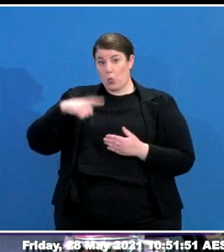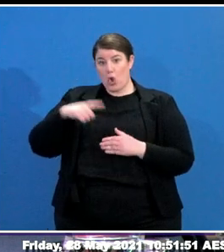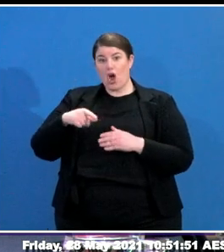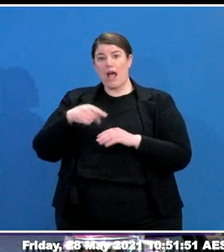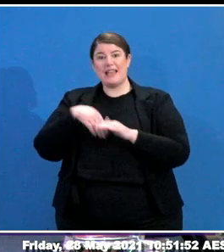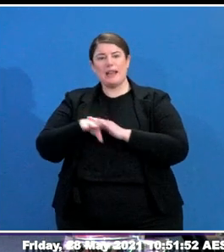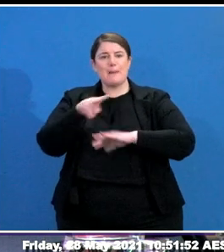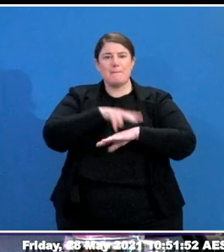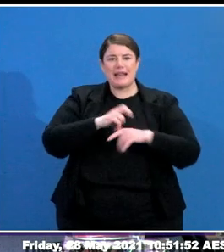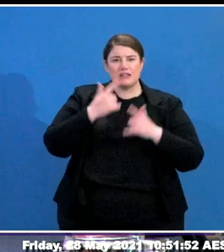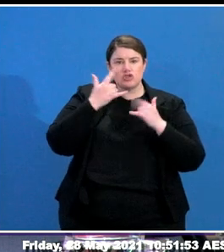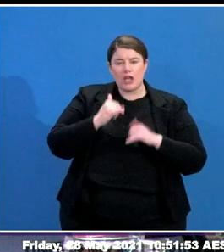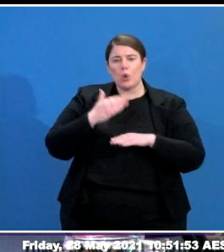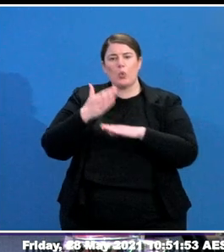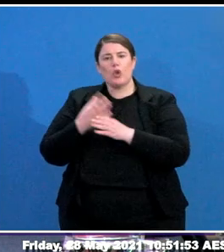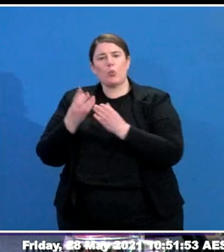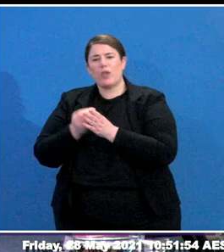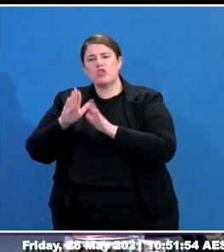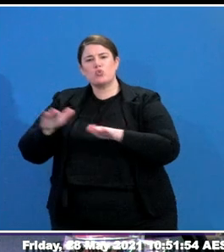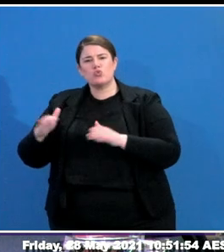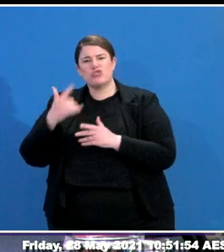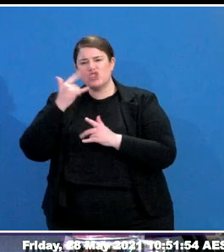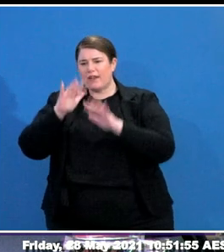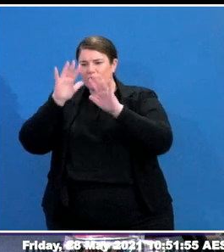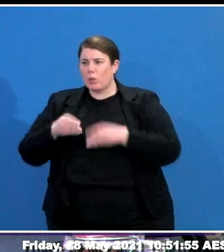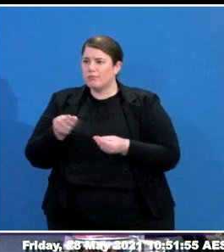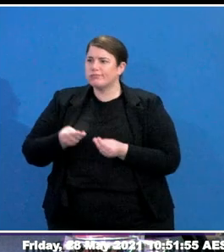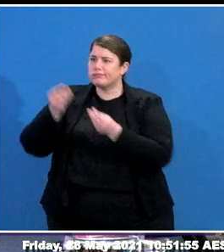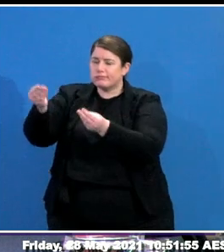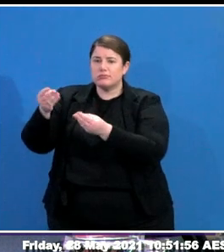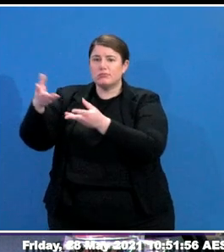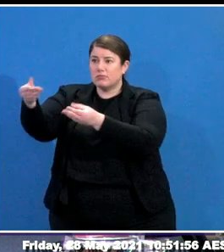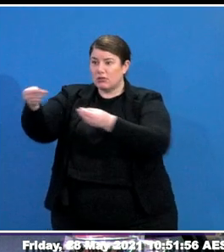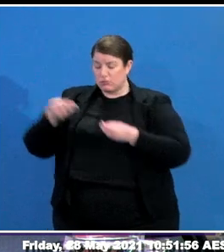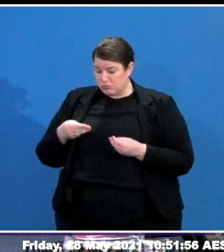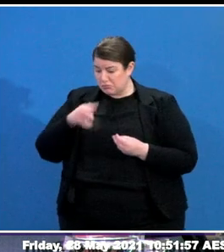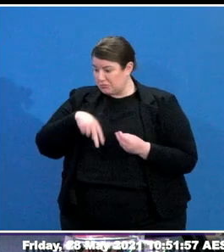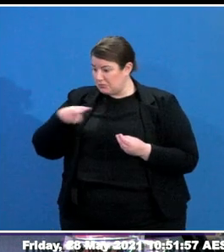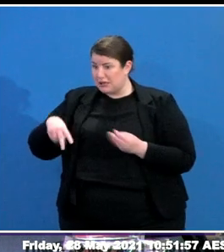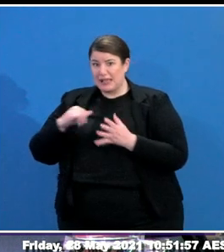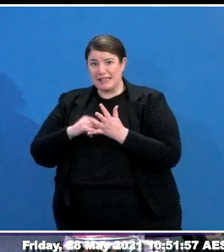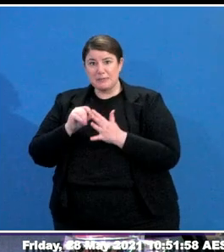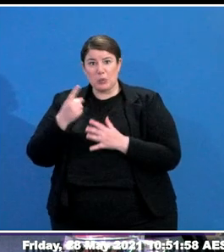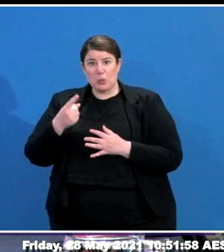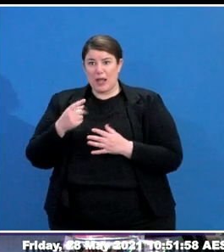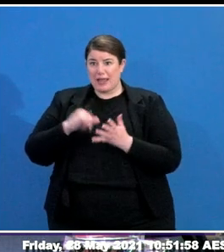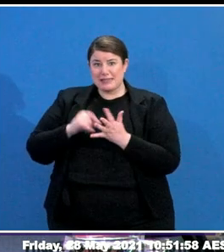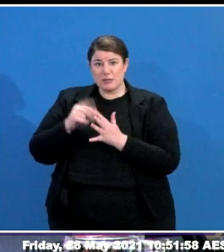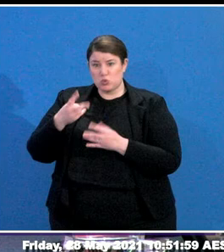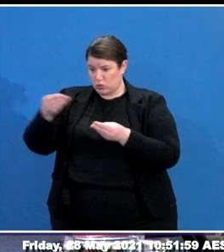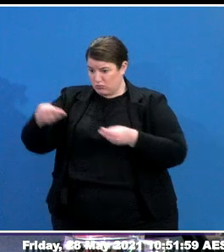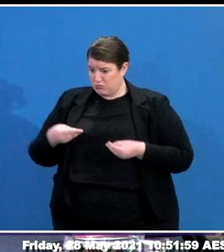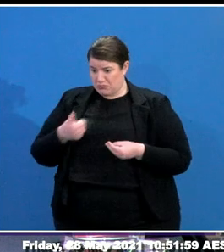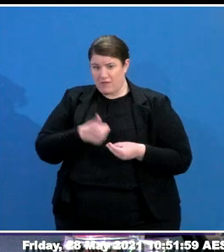working with children checks, the character of SP1 and SP2 was not brought